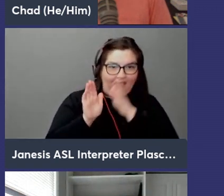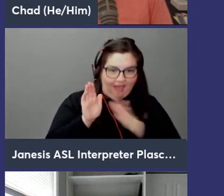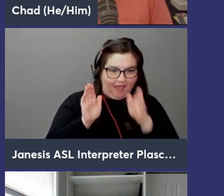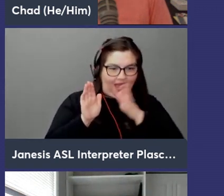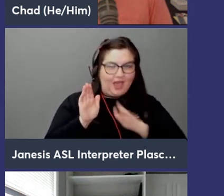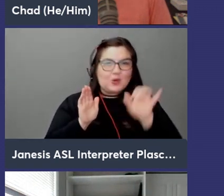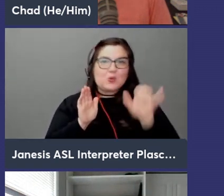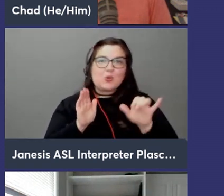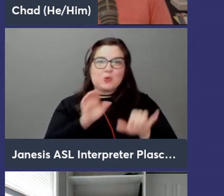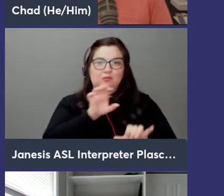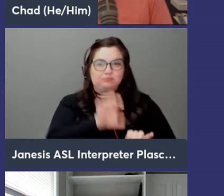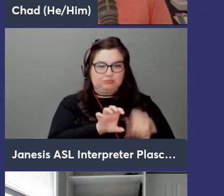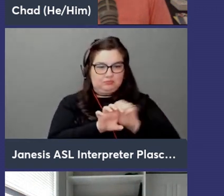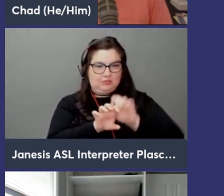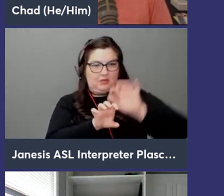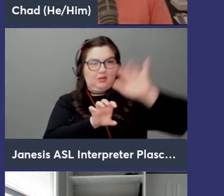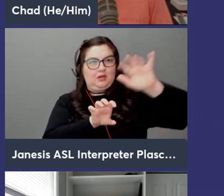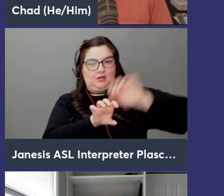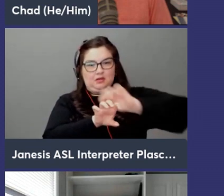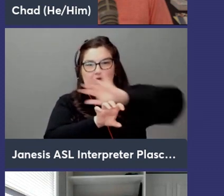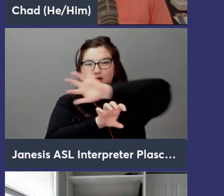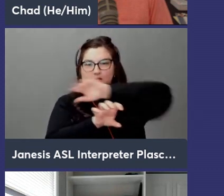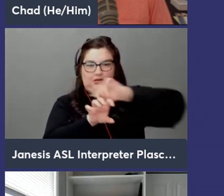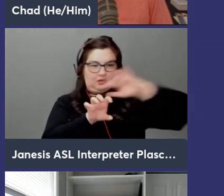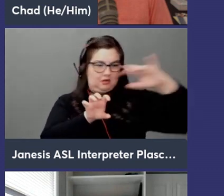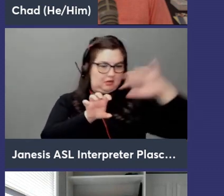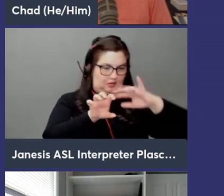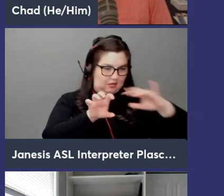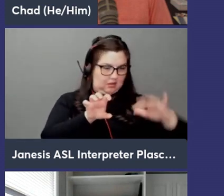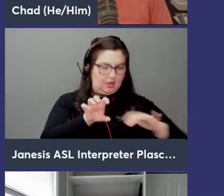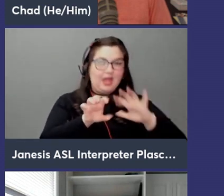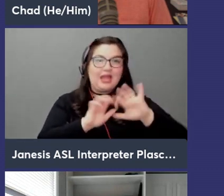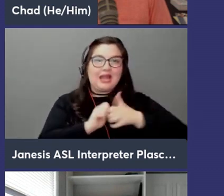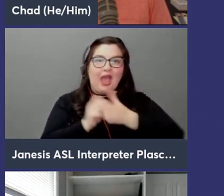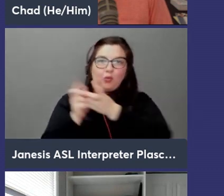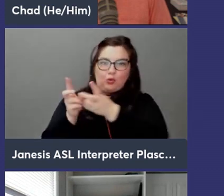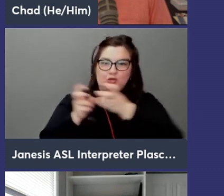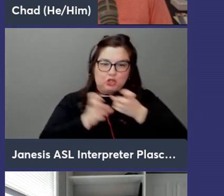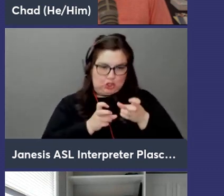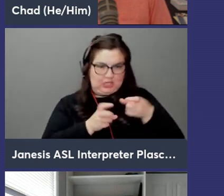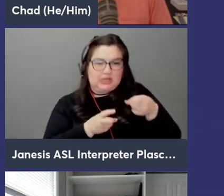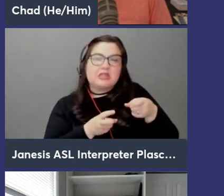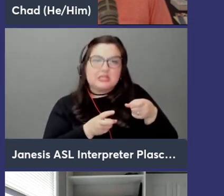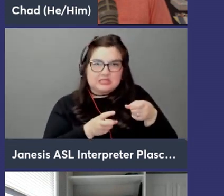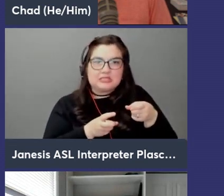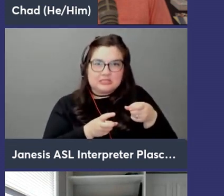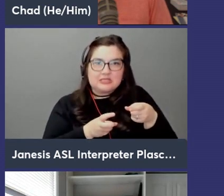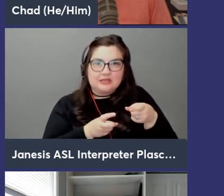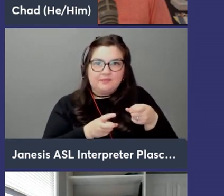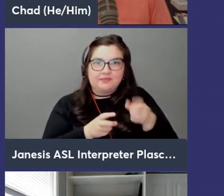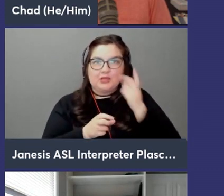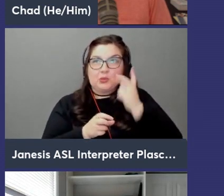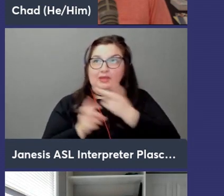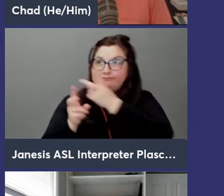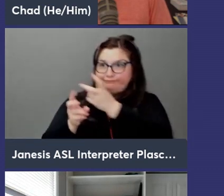basic filtering capabilities and returning this, we can take that from there, or you can go out.